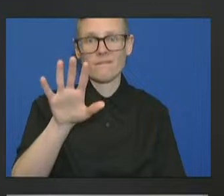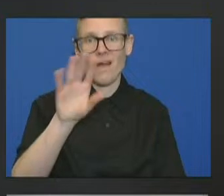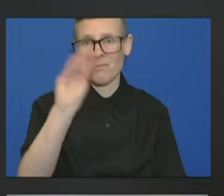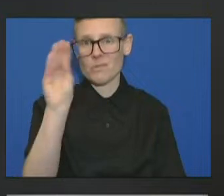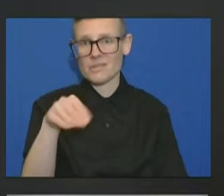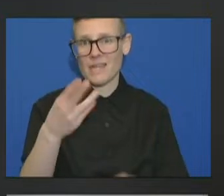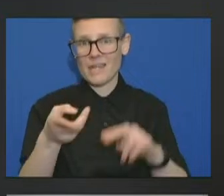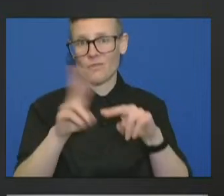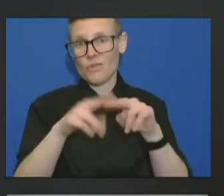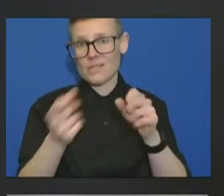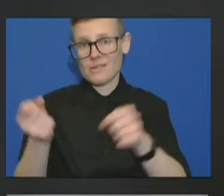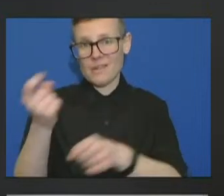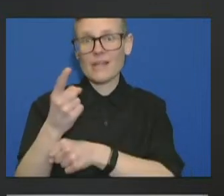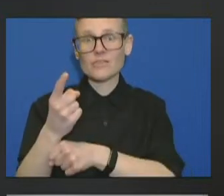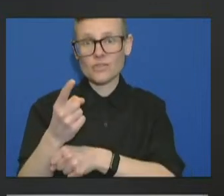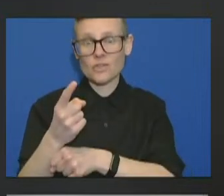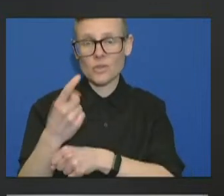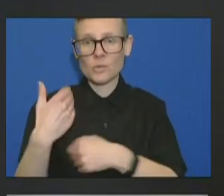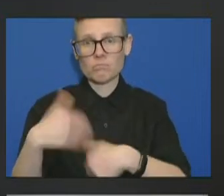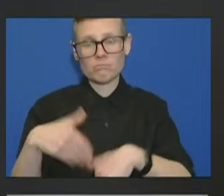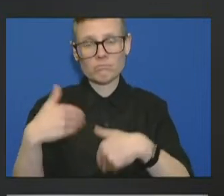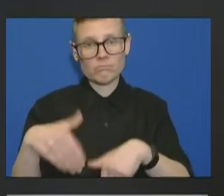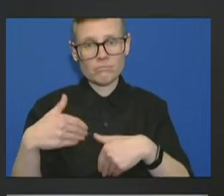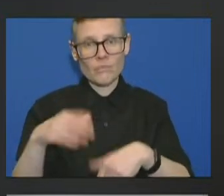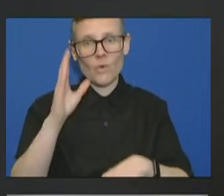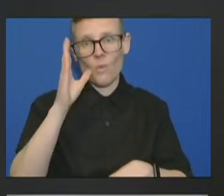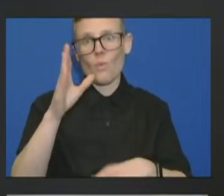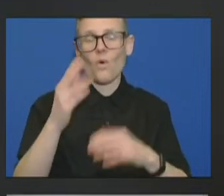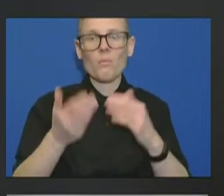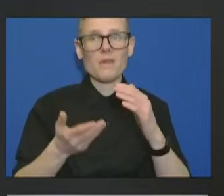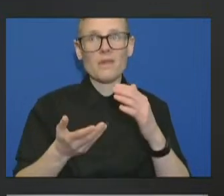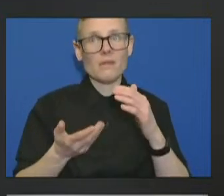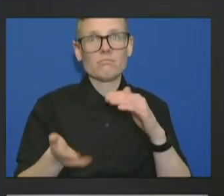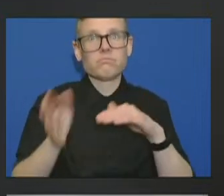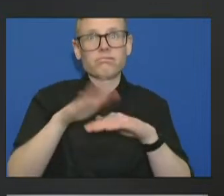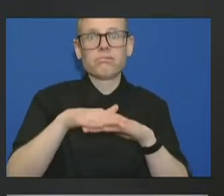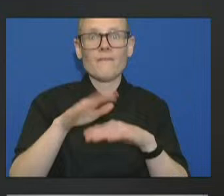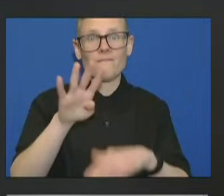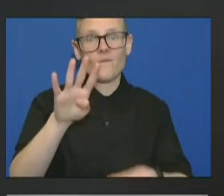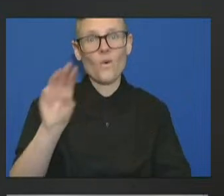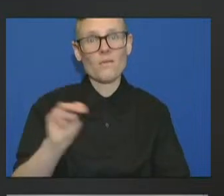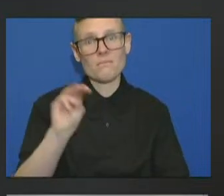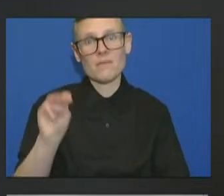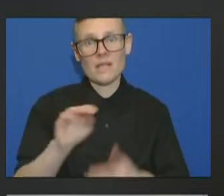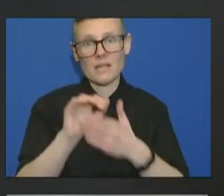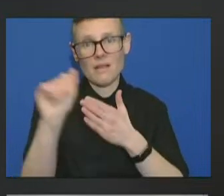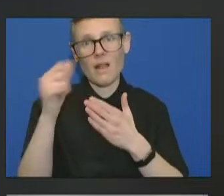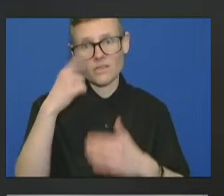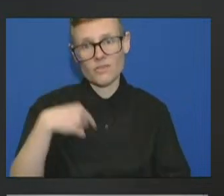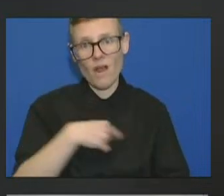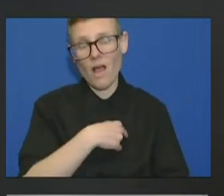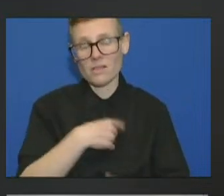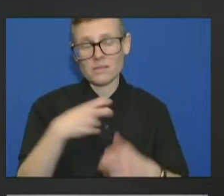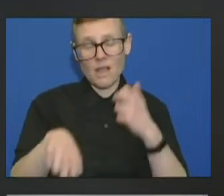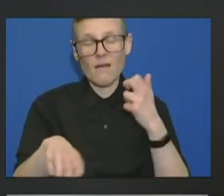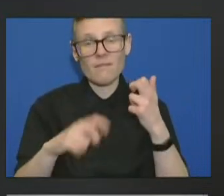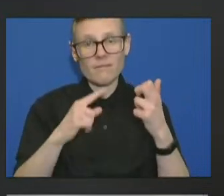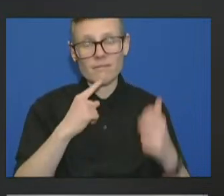that's pretty substantial, an 8.5% increase in our utilities next year is going to is going